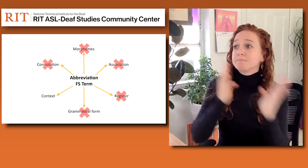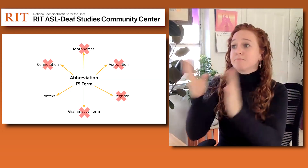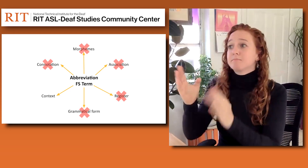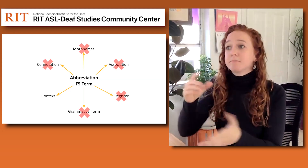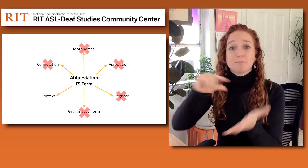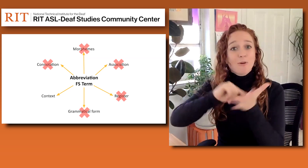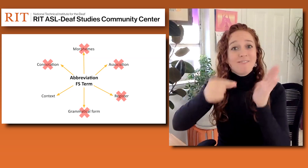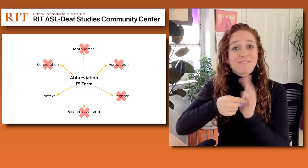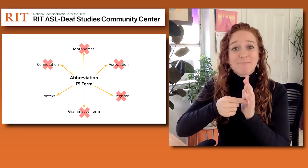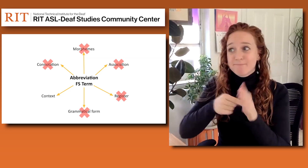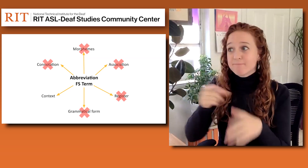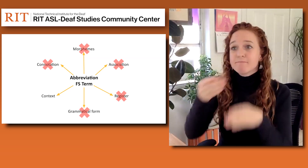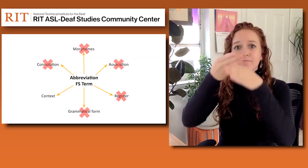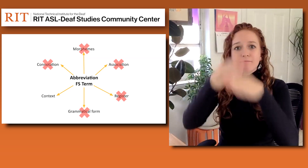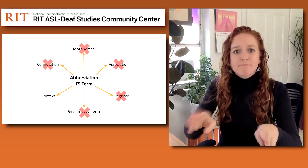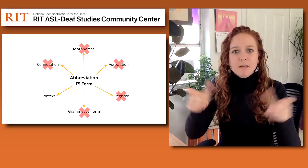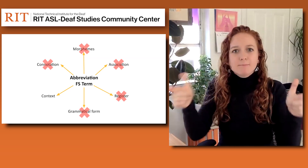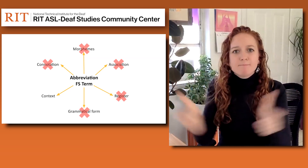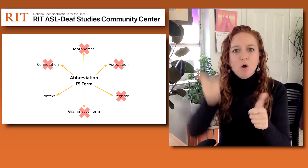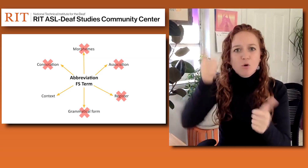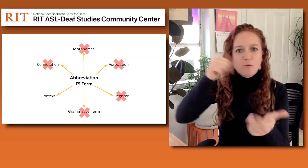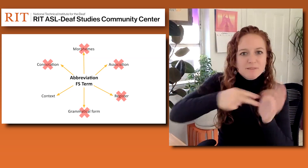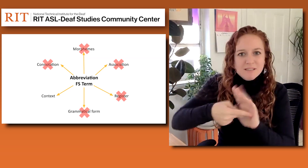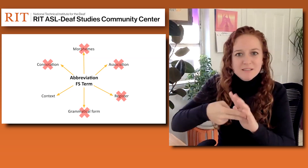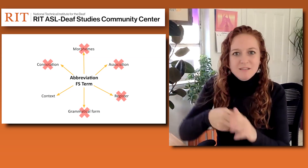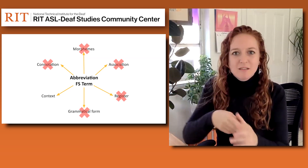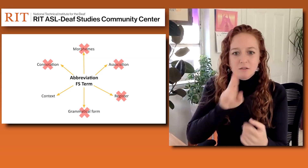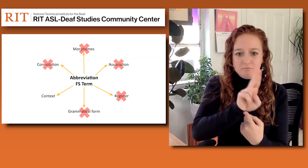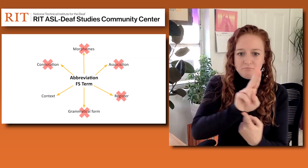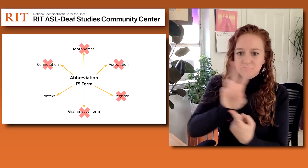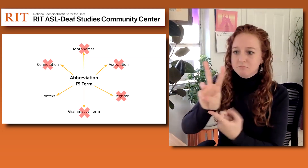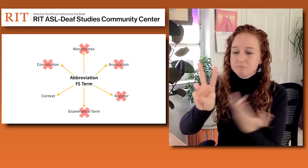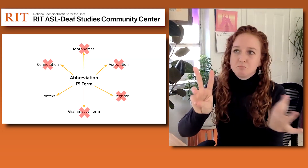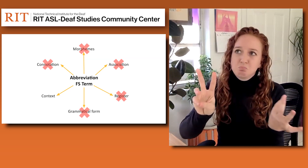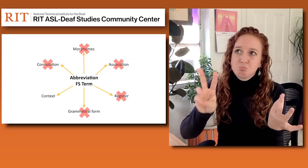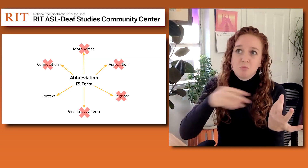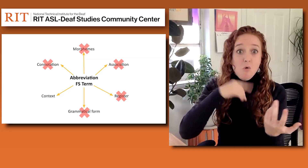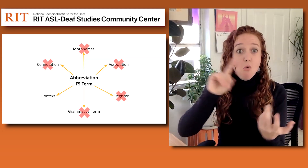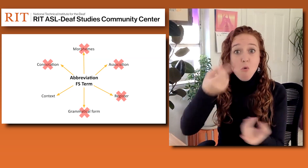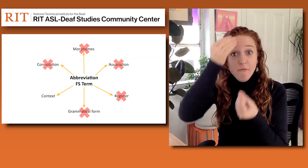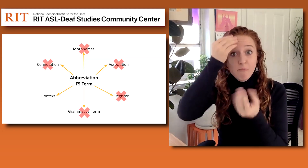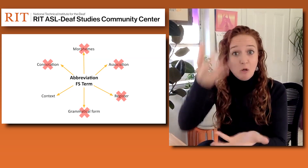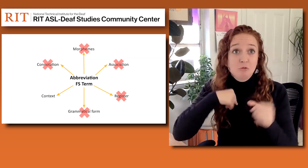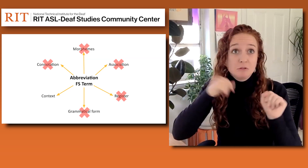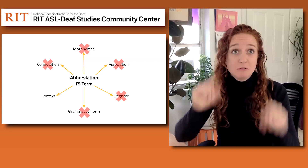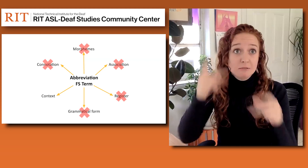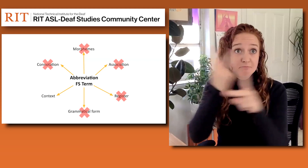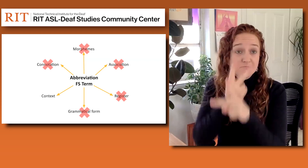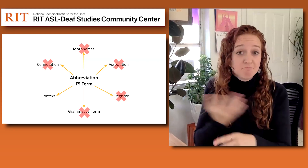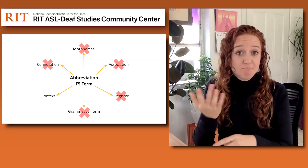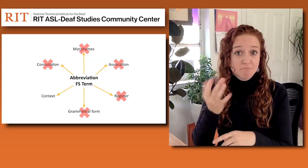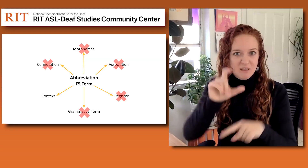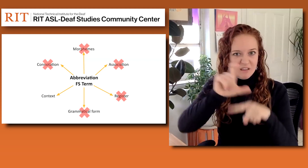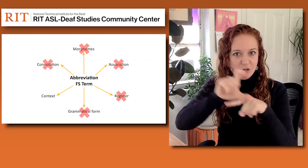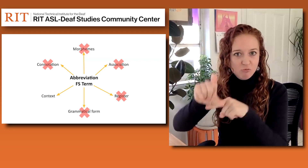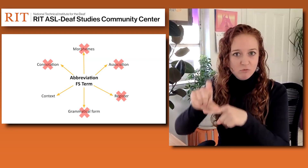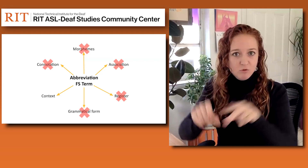Next, in terms of morphemes, splitting it in pieces, "U-W," well, the information we have